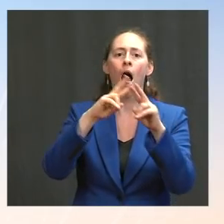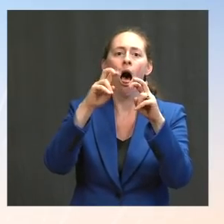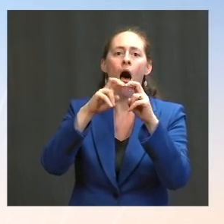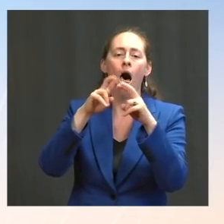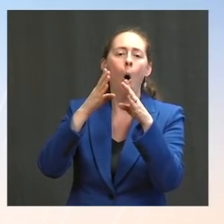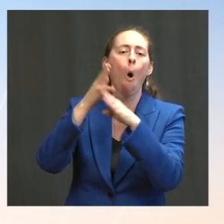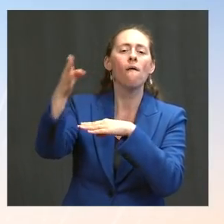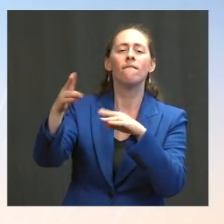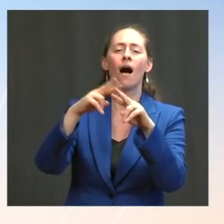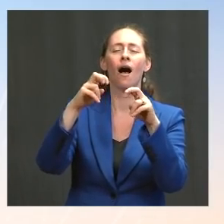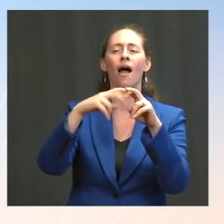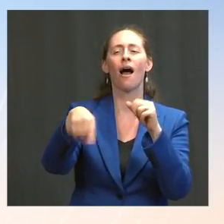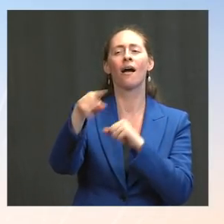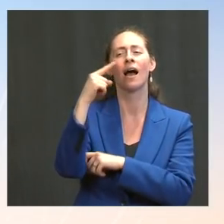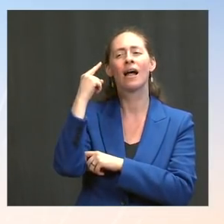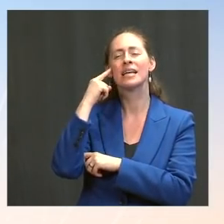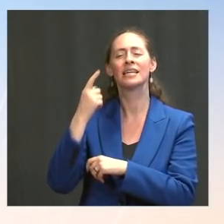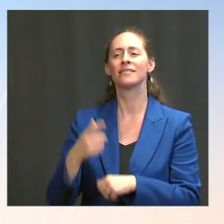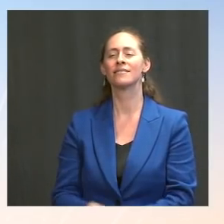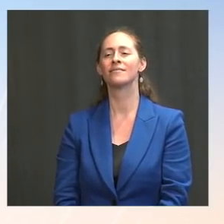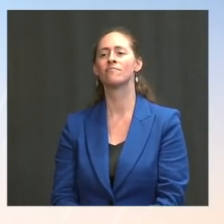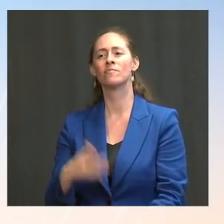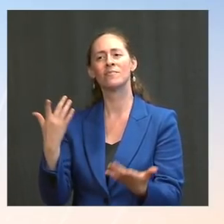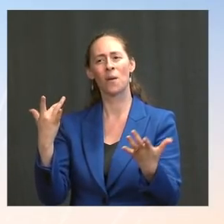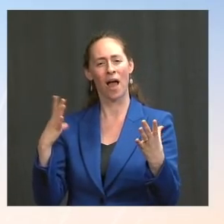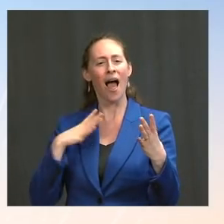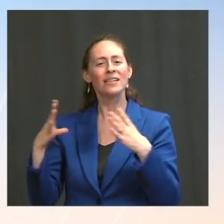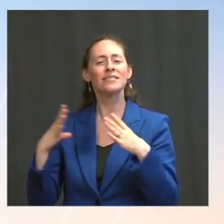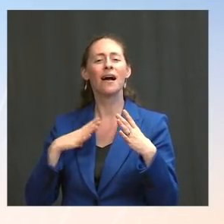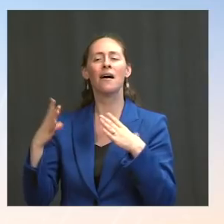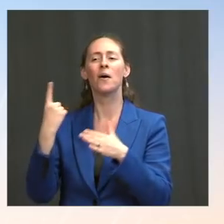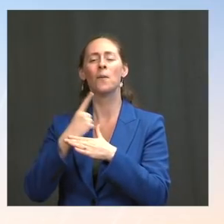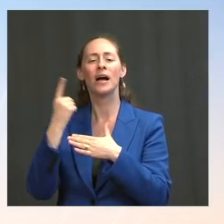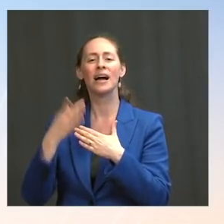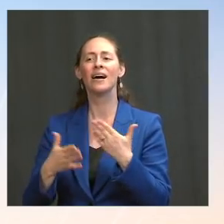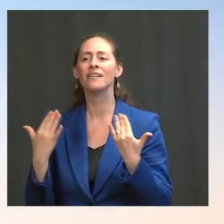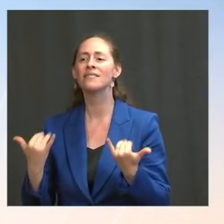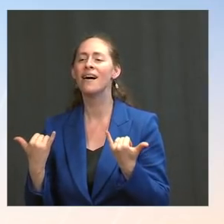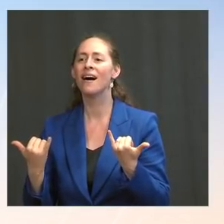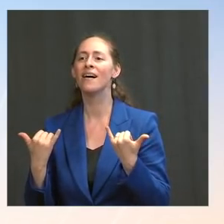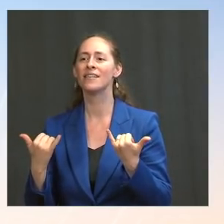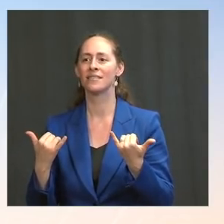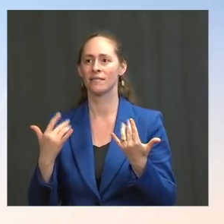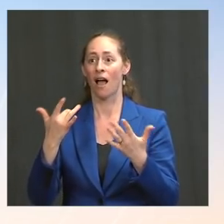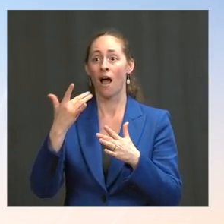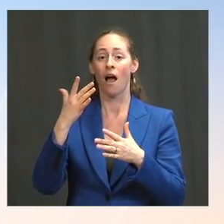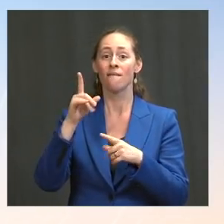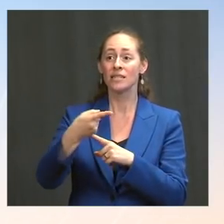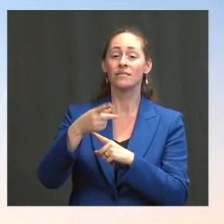does he feel that way, do you think? Ms. Psaki: I would say, I think people are a little overreading into his response to a series of --